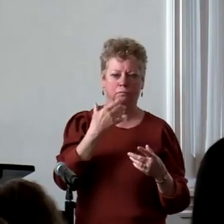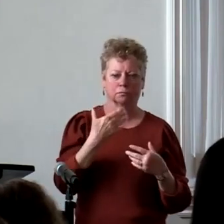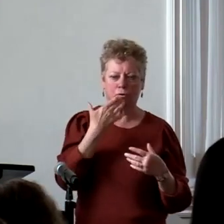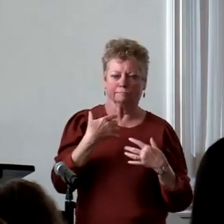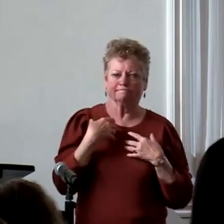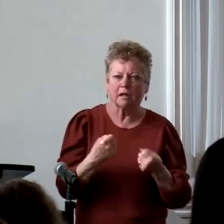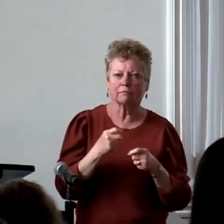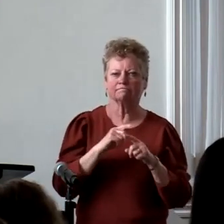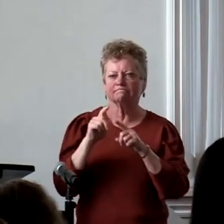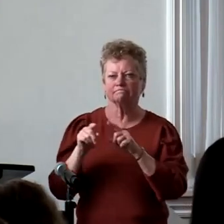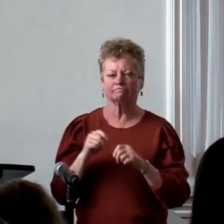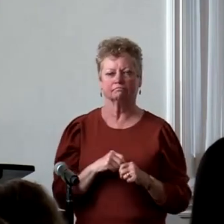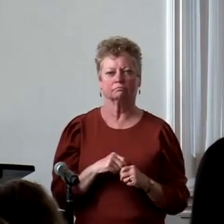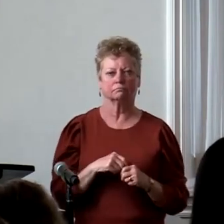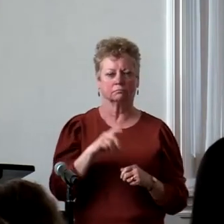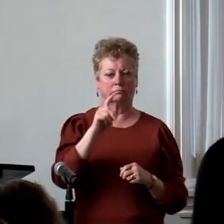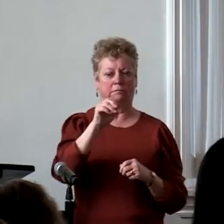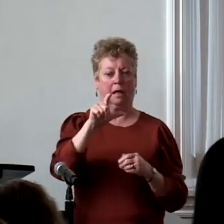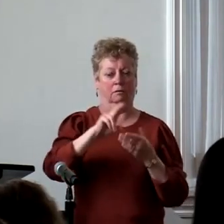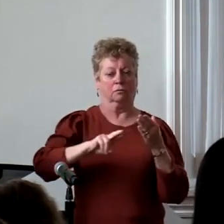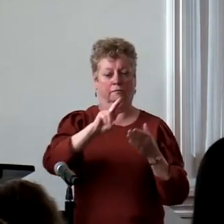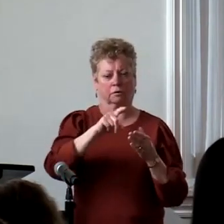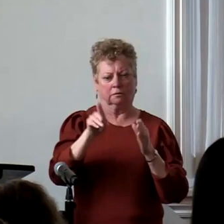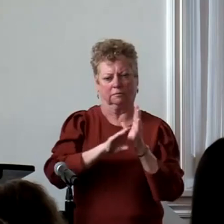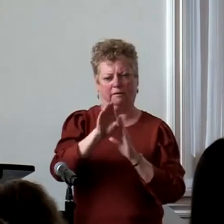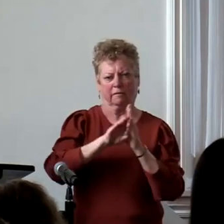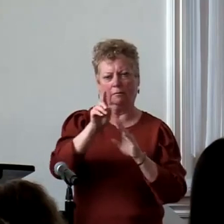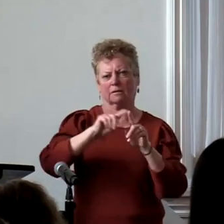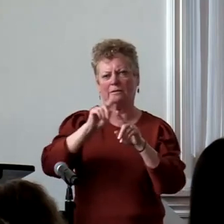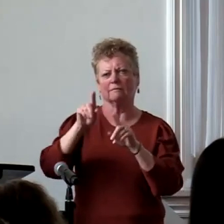With Dalhousie University, they have developed pioneering tools to